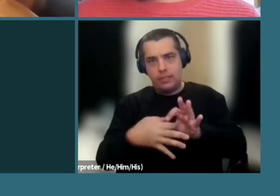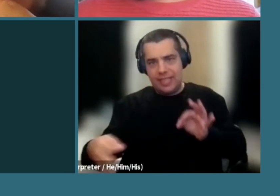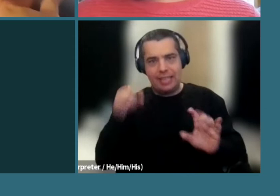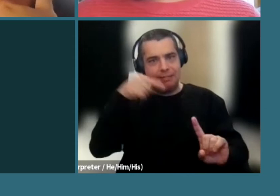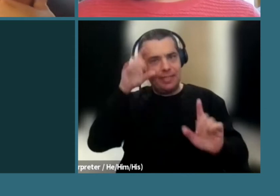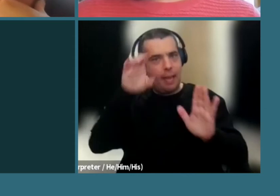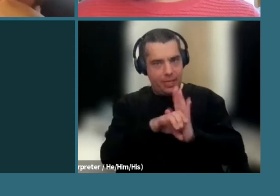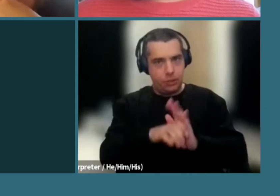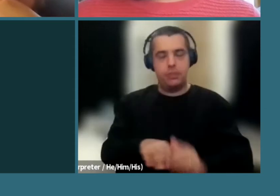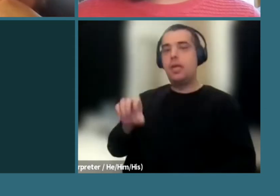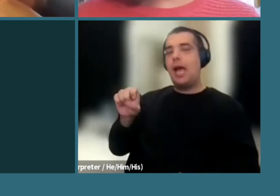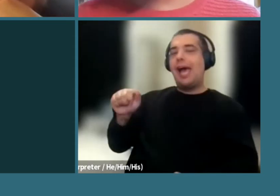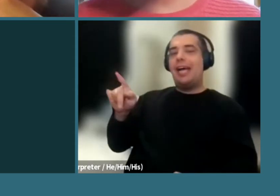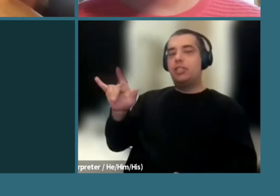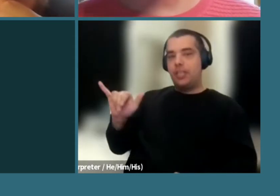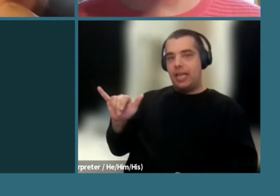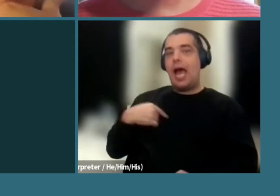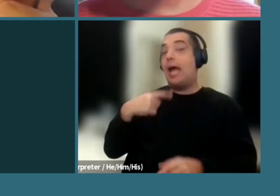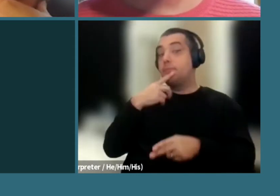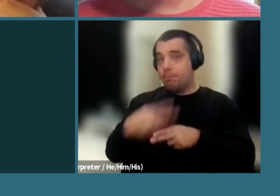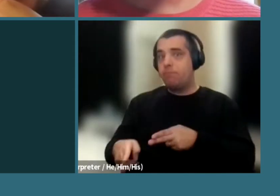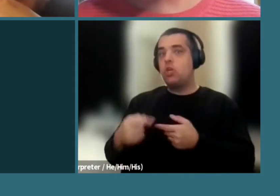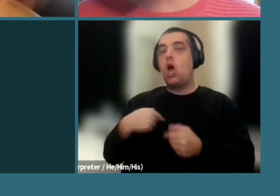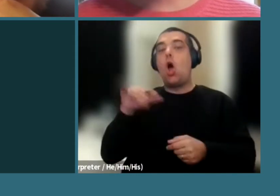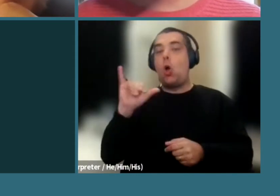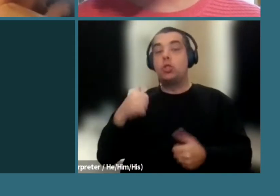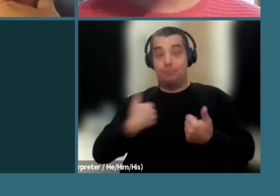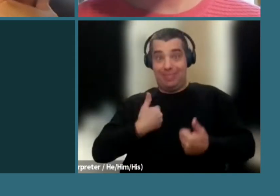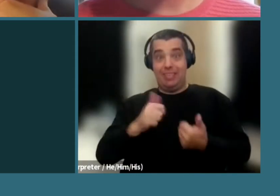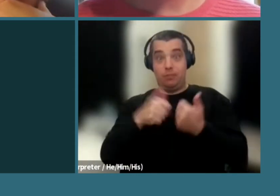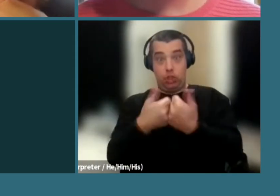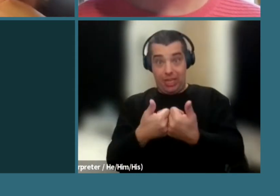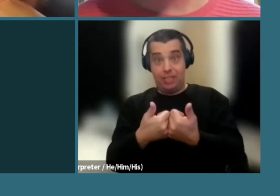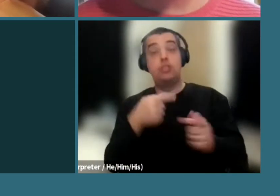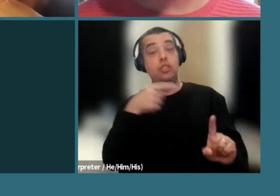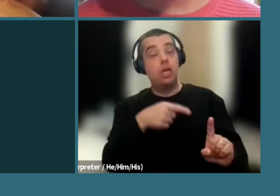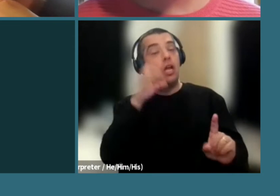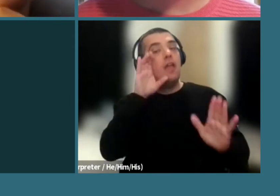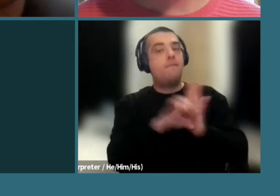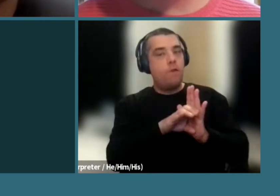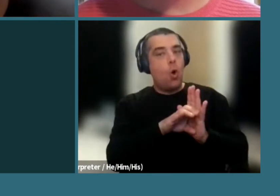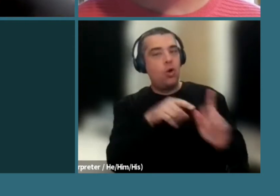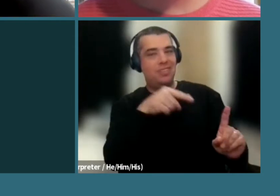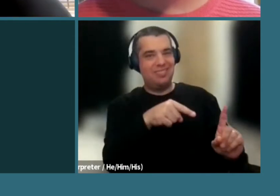[offscreen] - This is Ashleigh. I was going to say I also had challenges, I think also because my photo was ugly and I felt as an audio